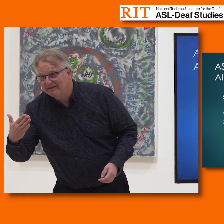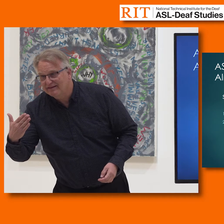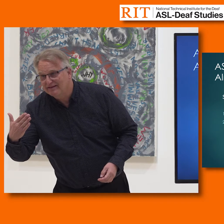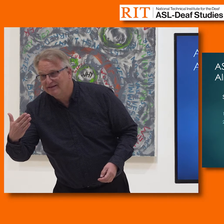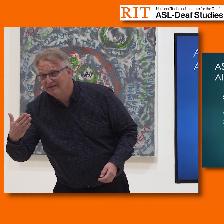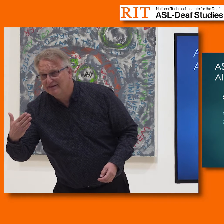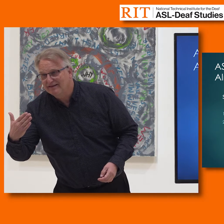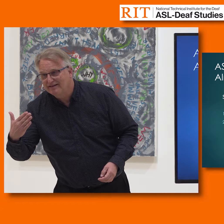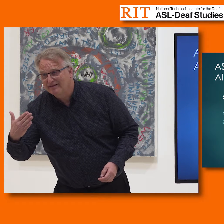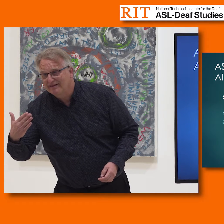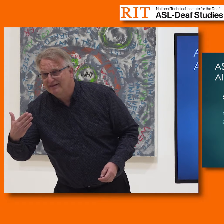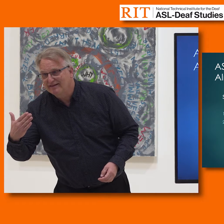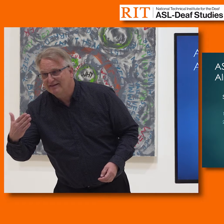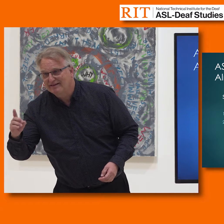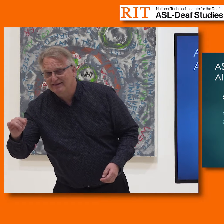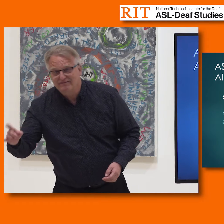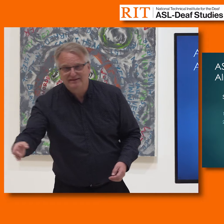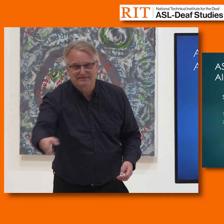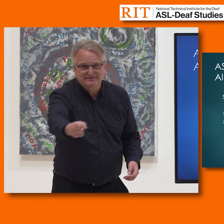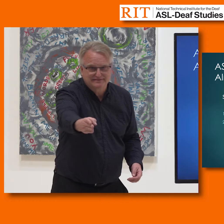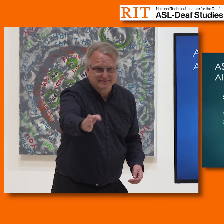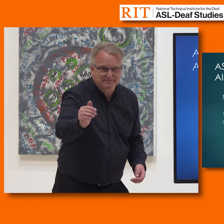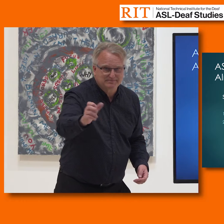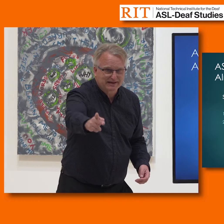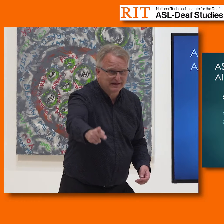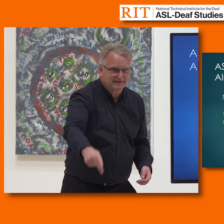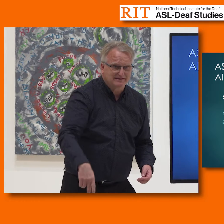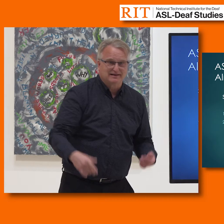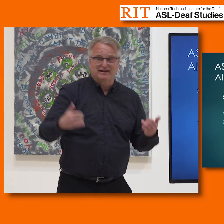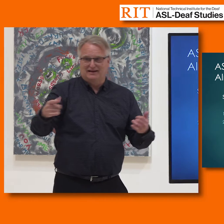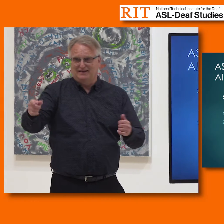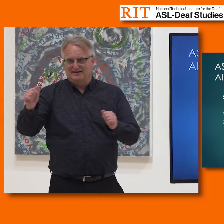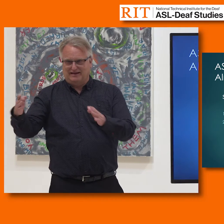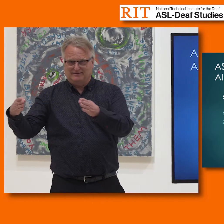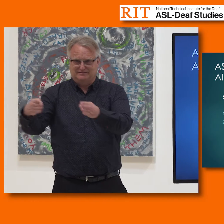for modeling that for us. And we'll turn it back over to Nick, our third interpreter.